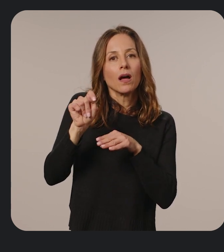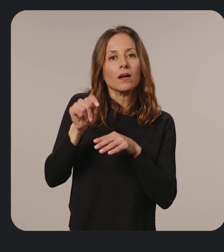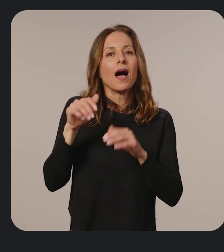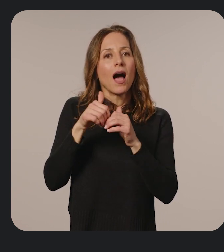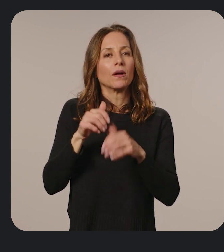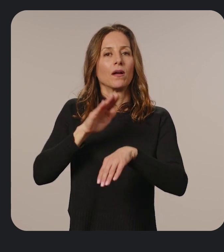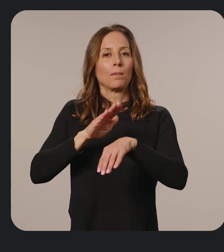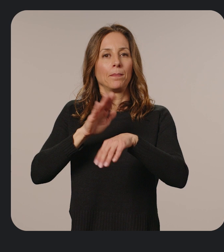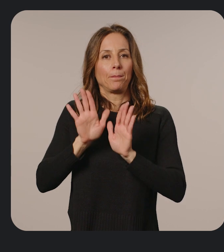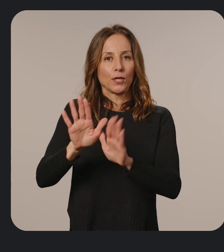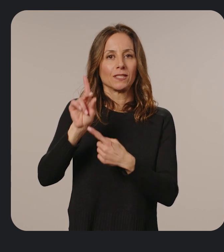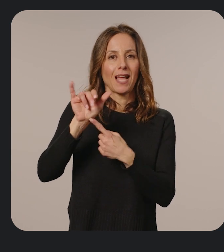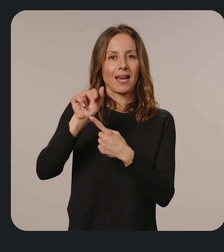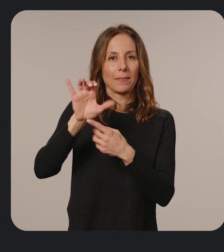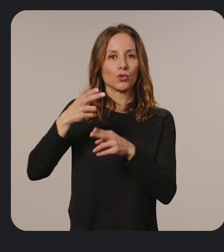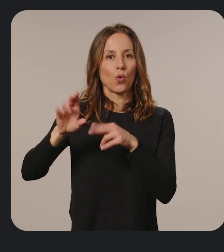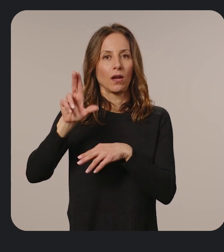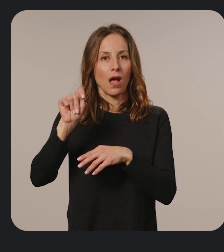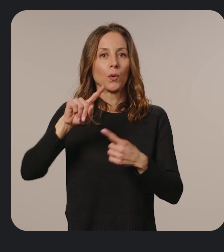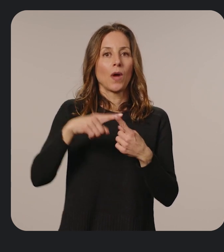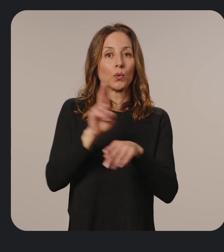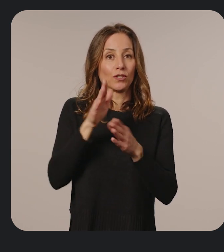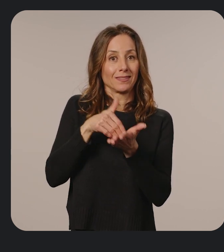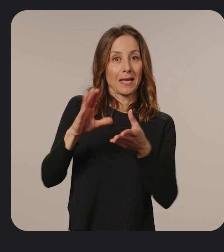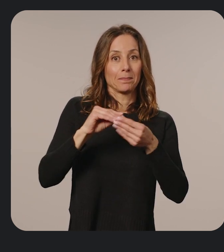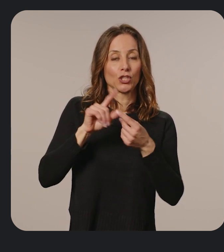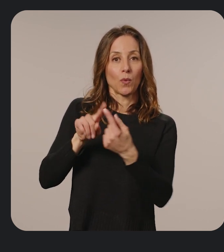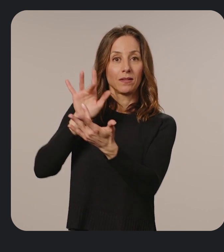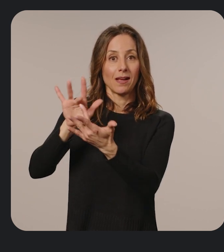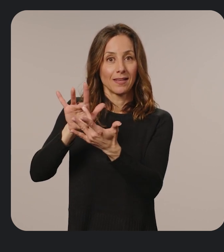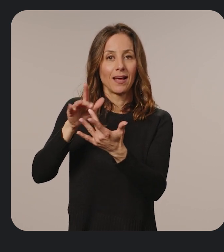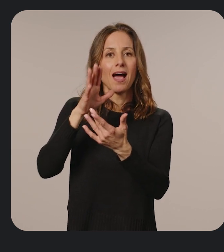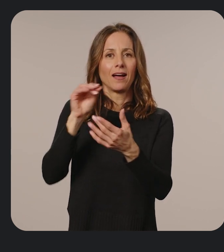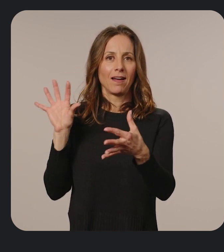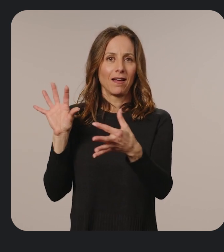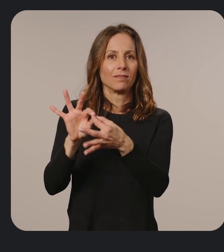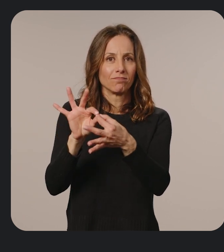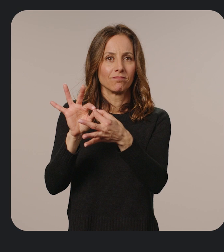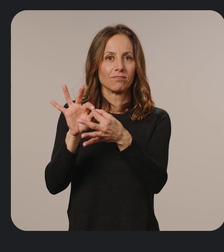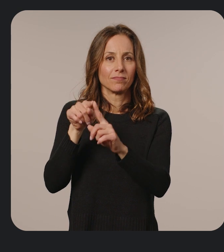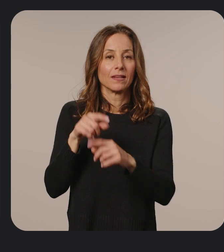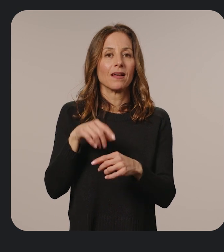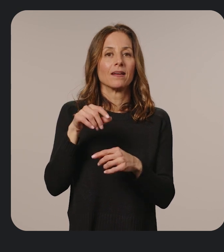the shortcut usage by calling push dynamic shortcut when the user sends a message to a contact and attach